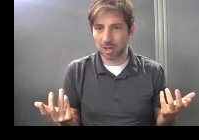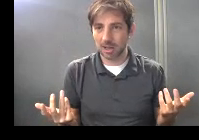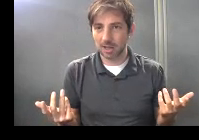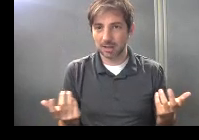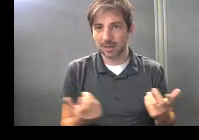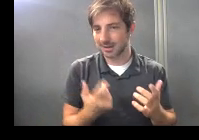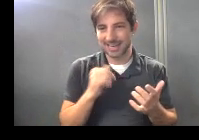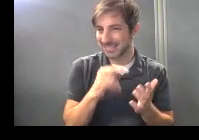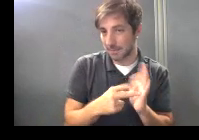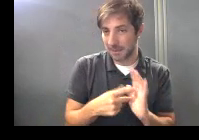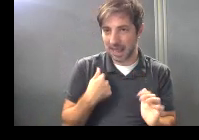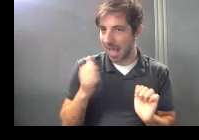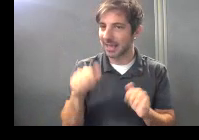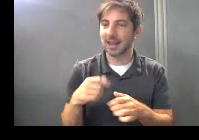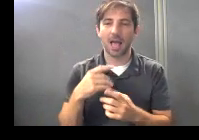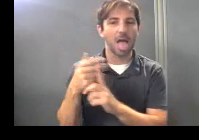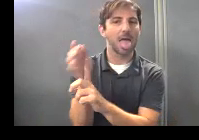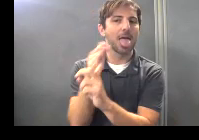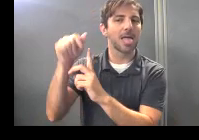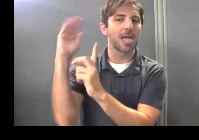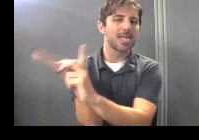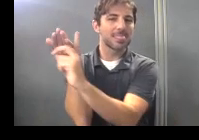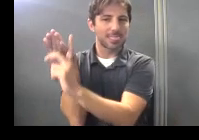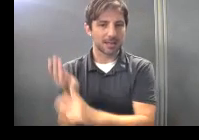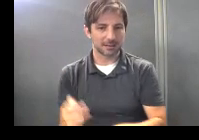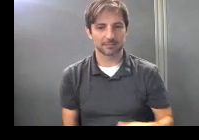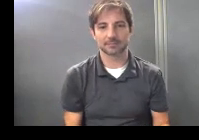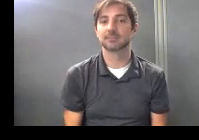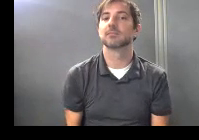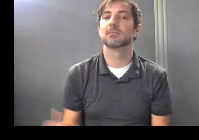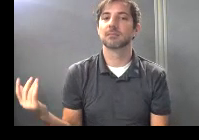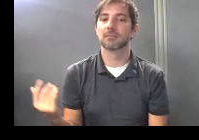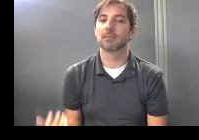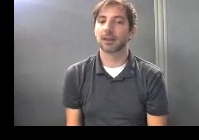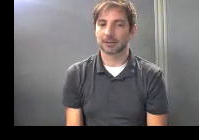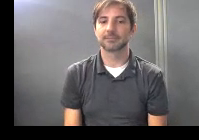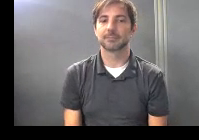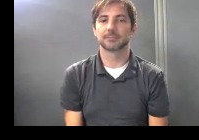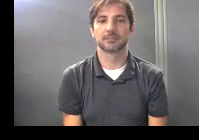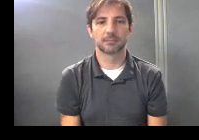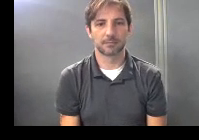TAKE A DEEP BREATH. RELAX. WE DON'T BITE. UNLESS WE ARE REALLY HUNGRY.